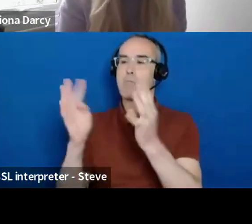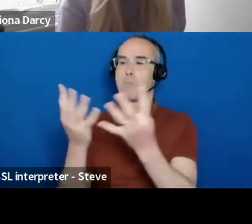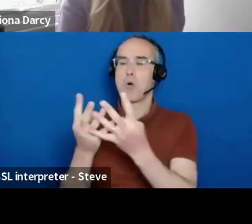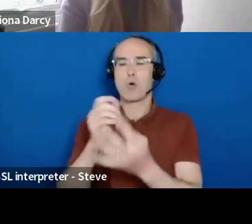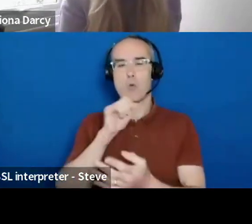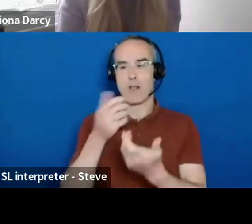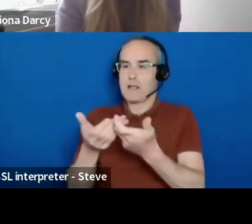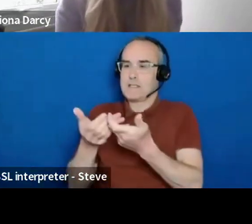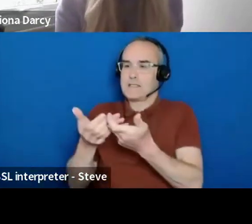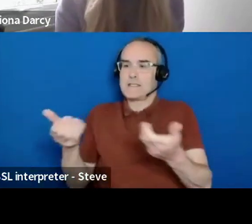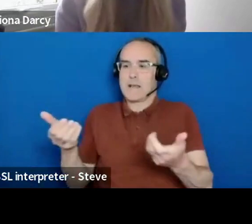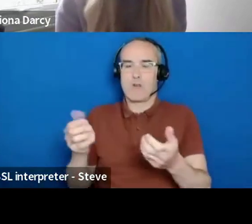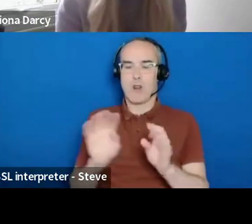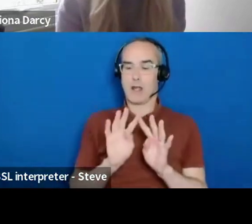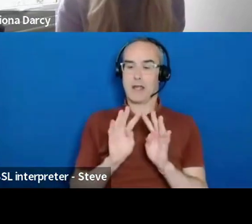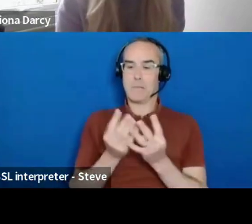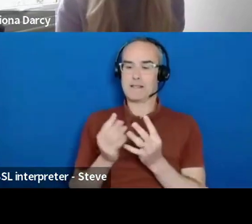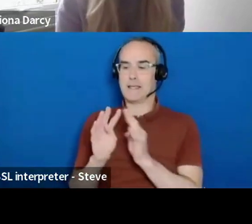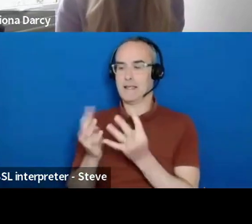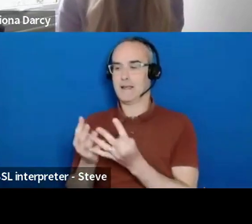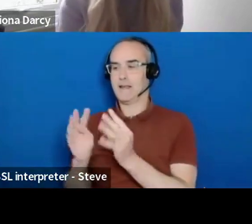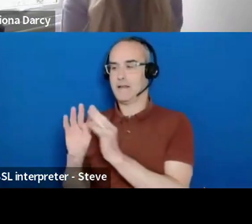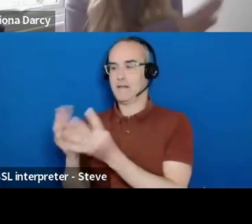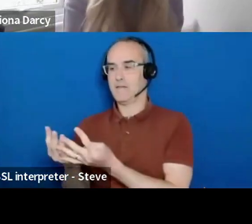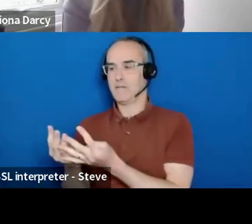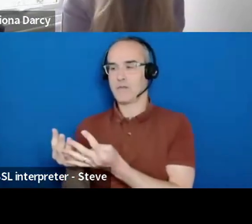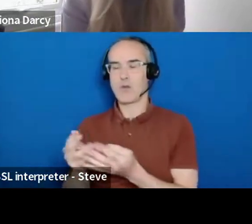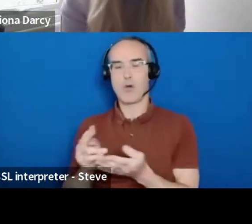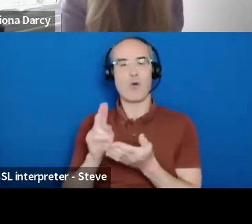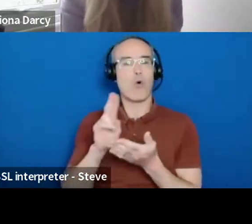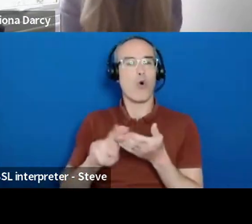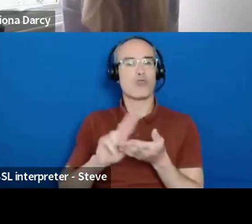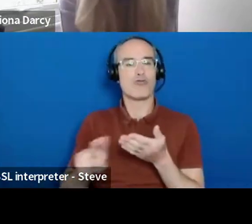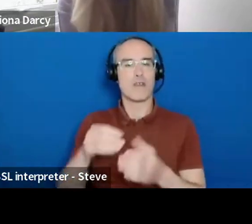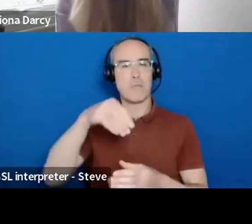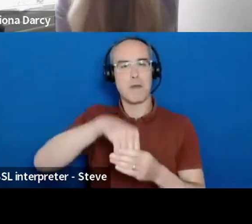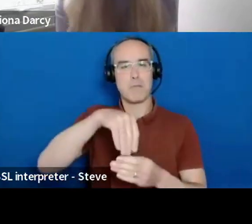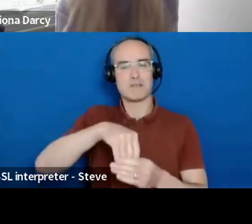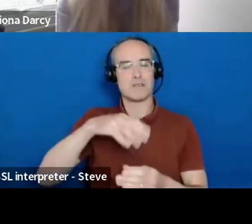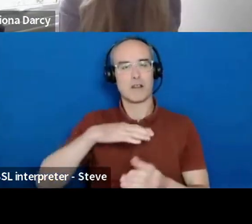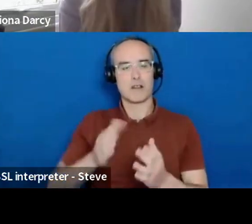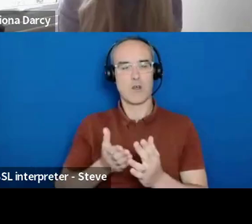which can have ordinary members that don't need to go through the full rigorous public appointments process.